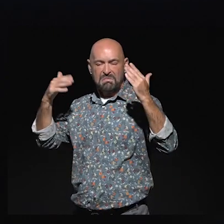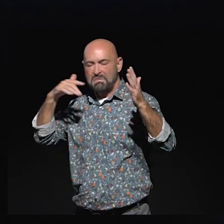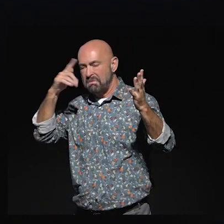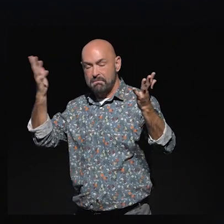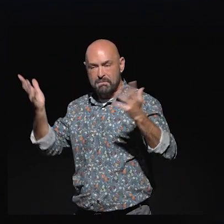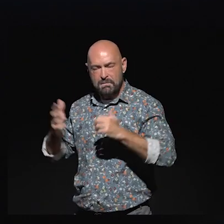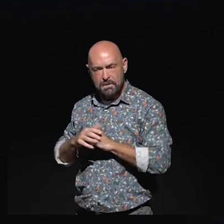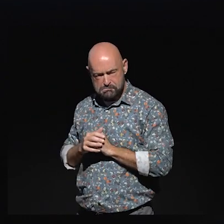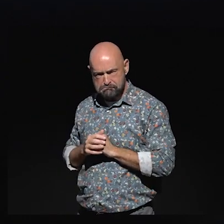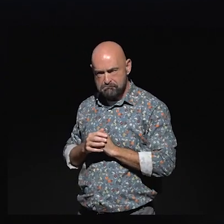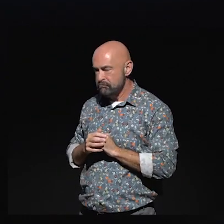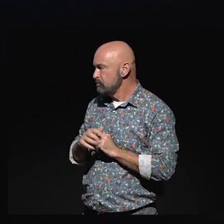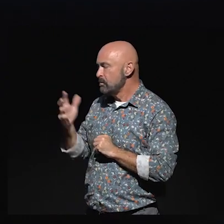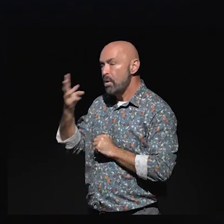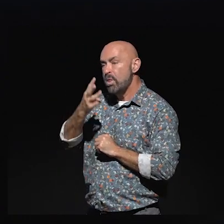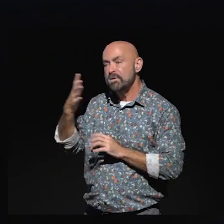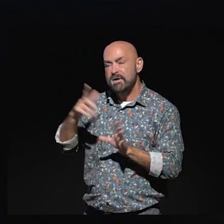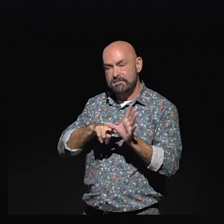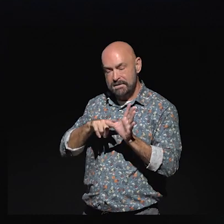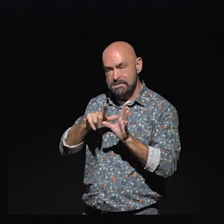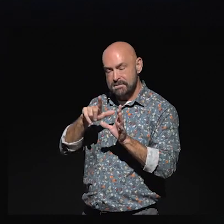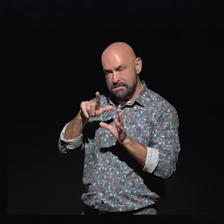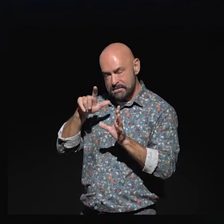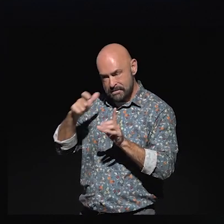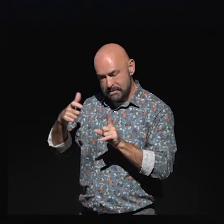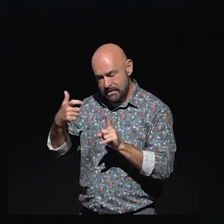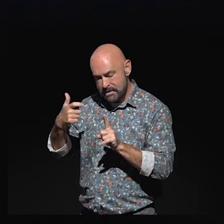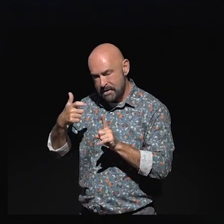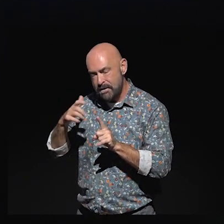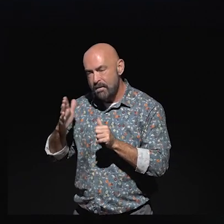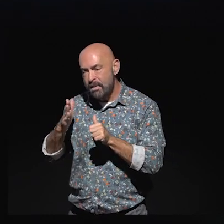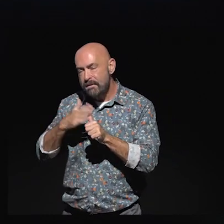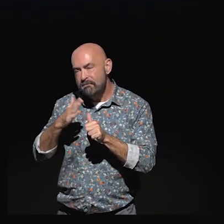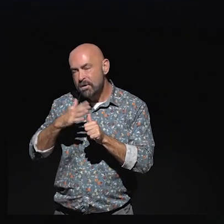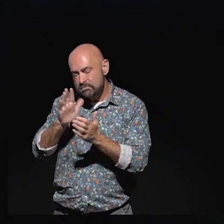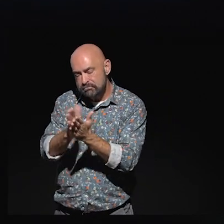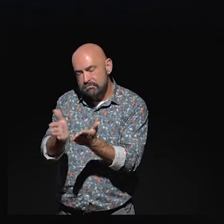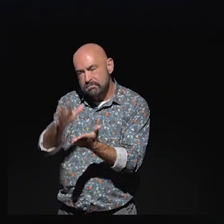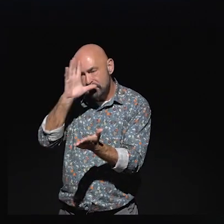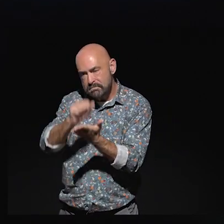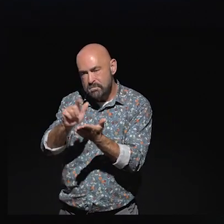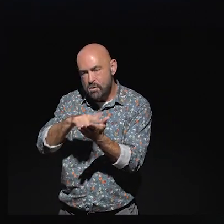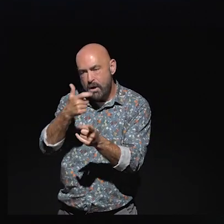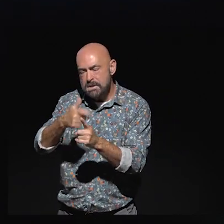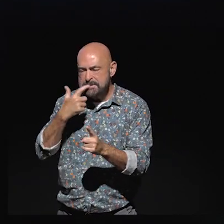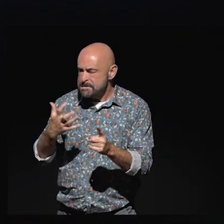And even 35 years later, in his first volume of his memoir, Clark is still furious about this.